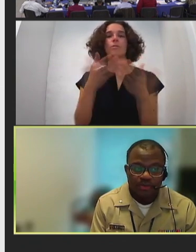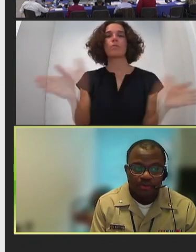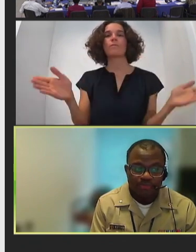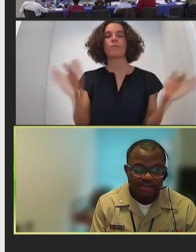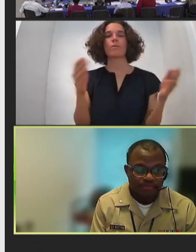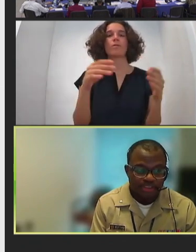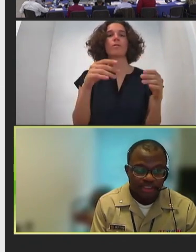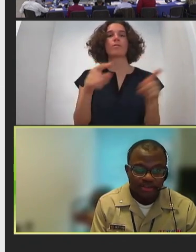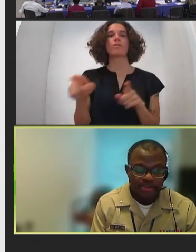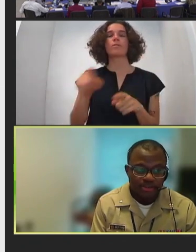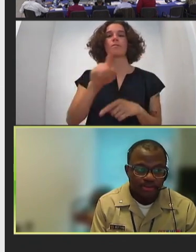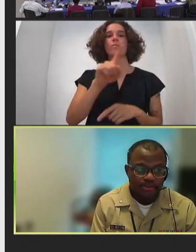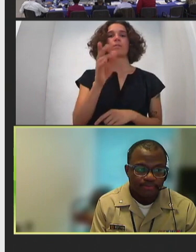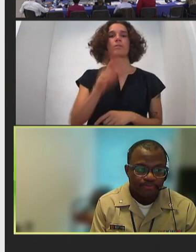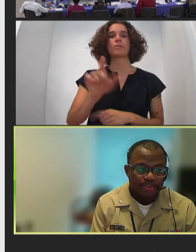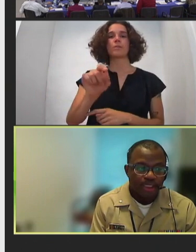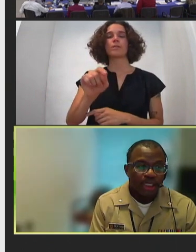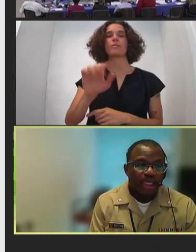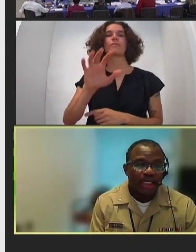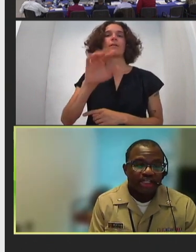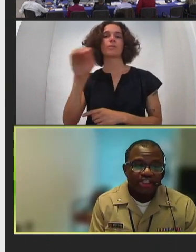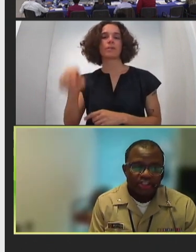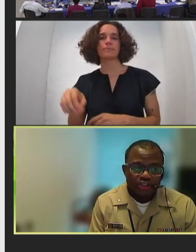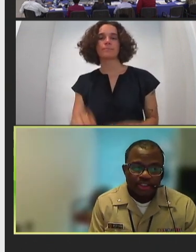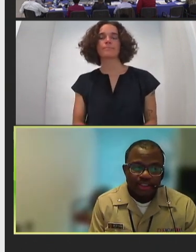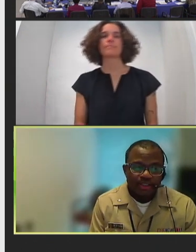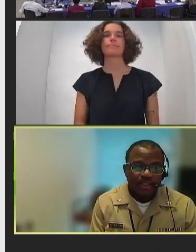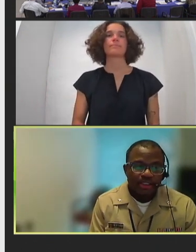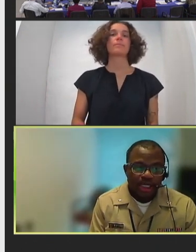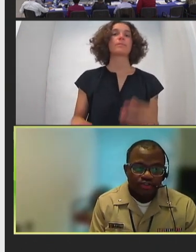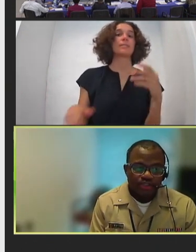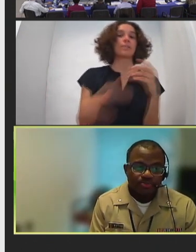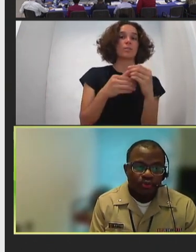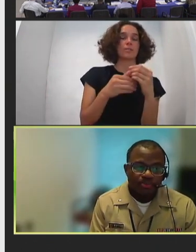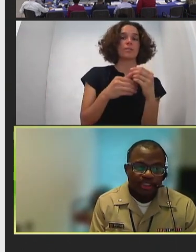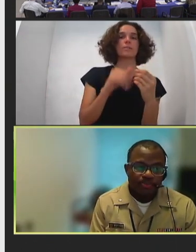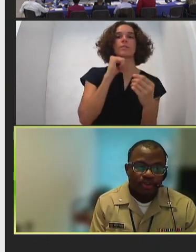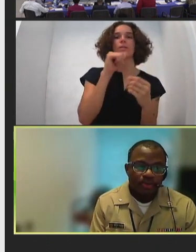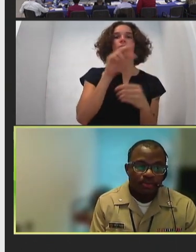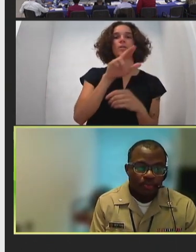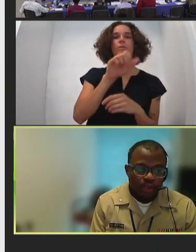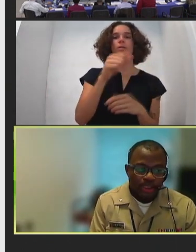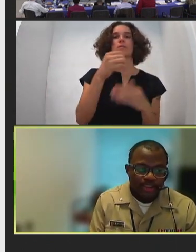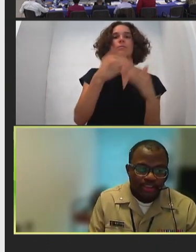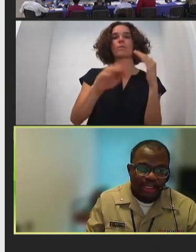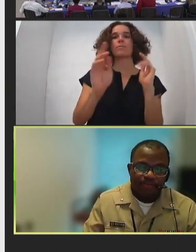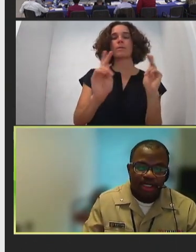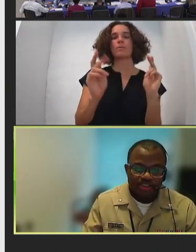or 5 percent. Additionally, non-U.S.-born people were more likely to have positive